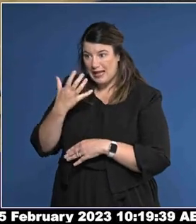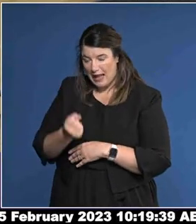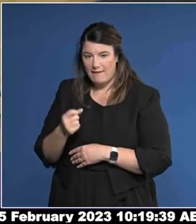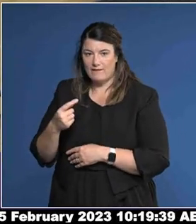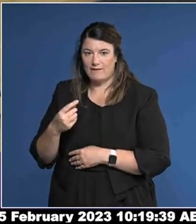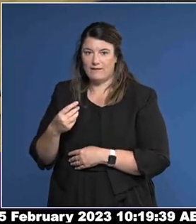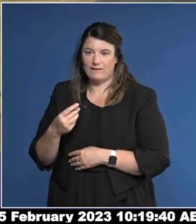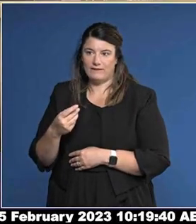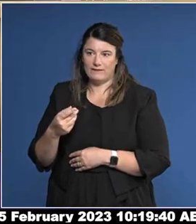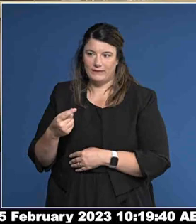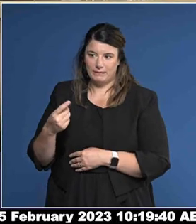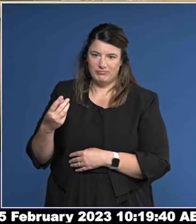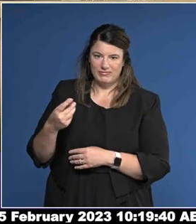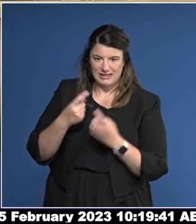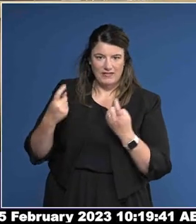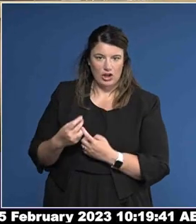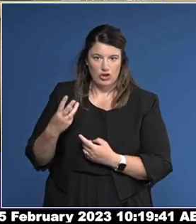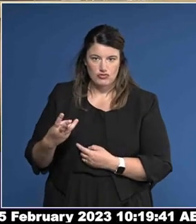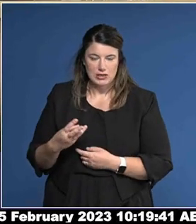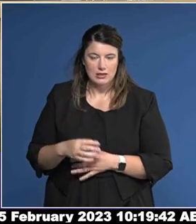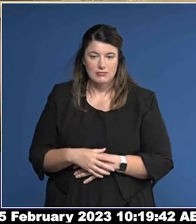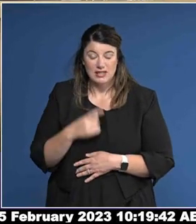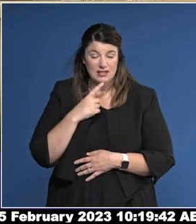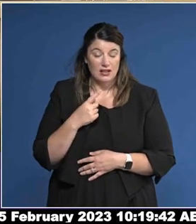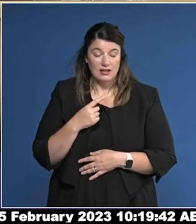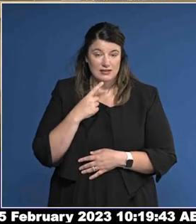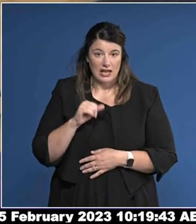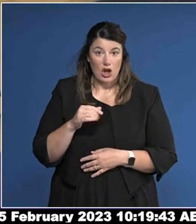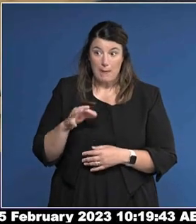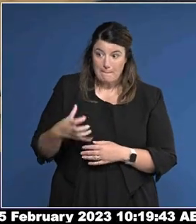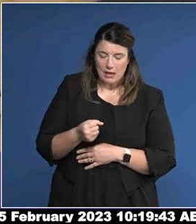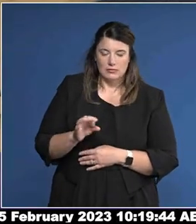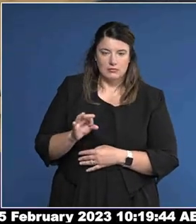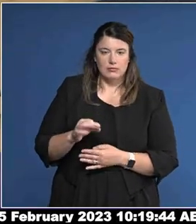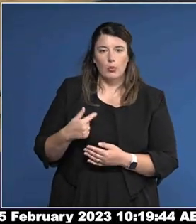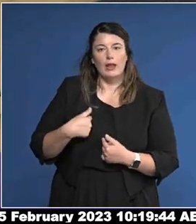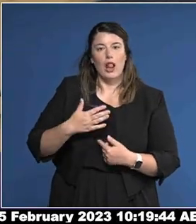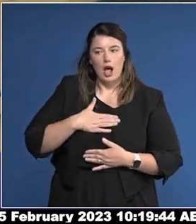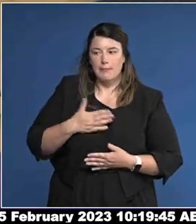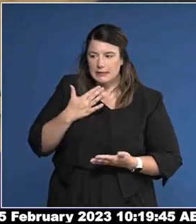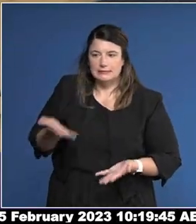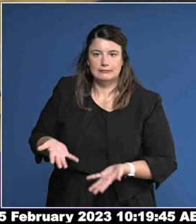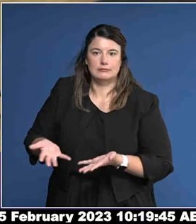It's not a mandatory requirement. When we look at the breakdown of workers in the categories casual, part-time